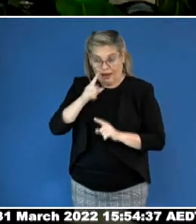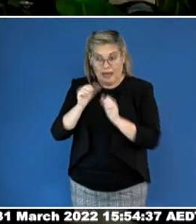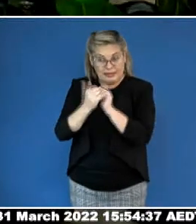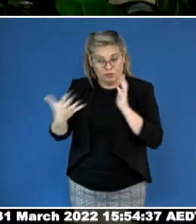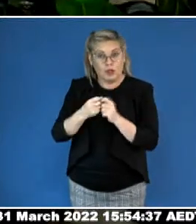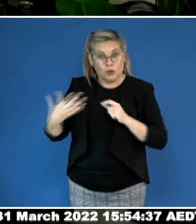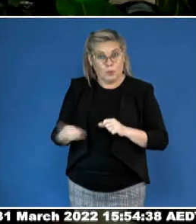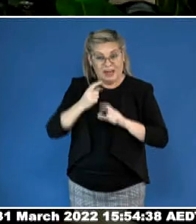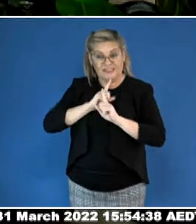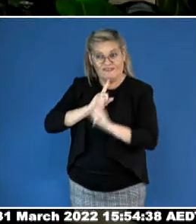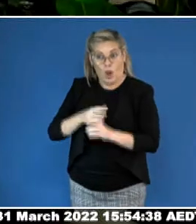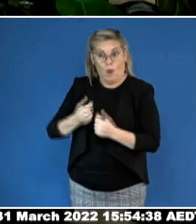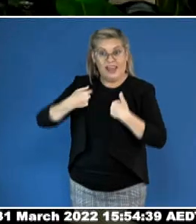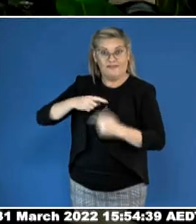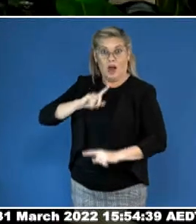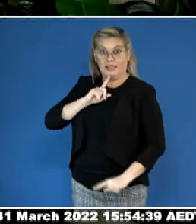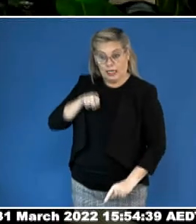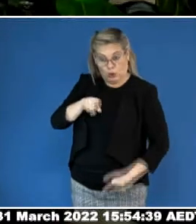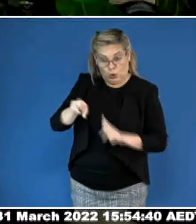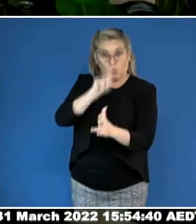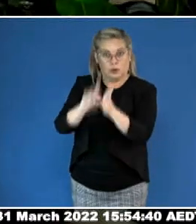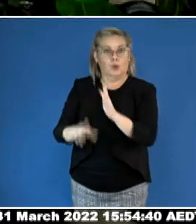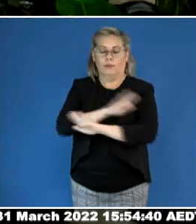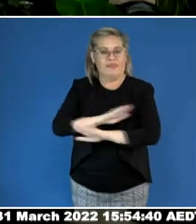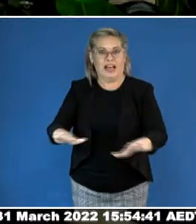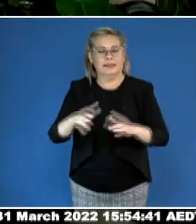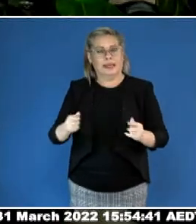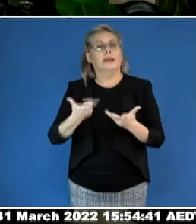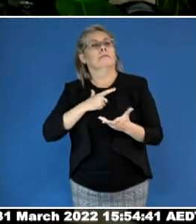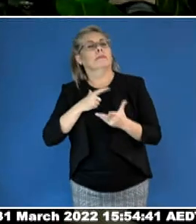It is safe to say there is no corner of this Royal Commission where the specific